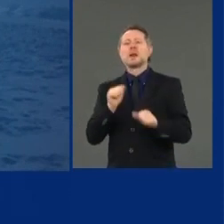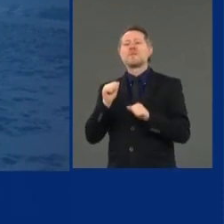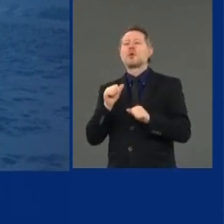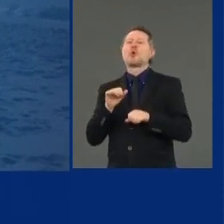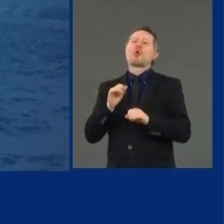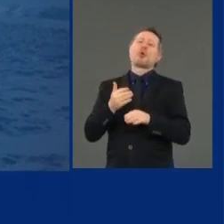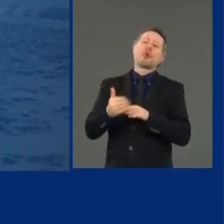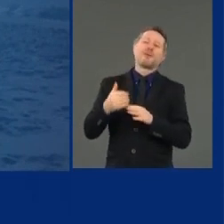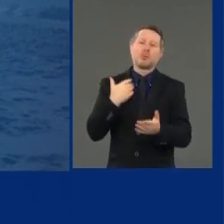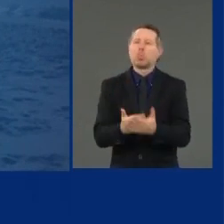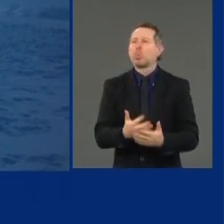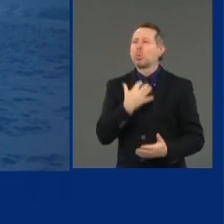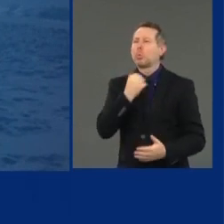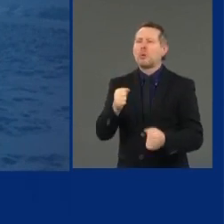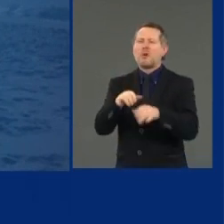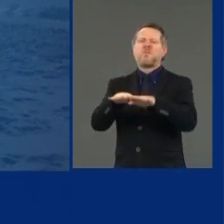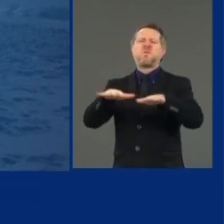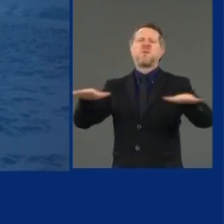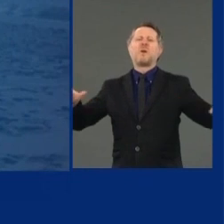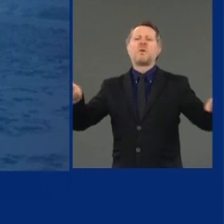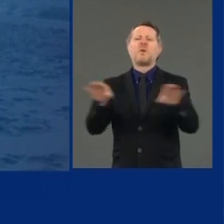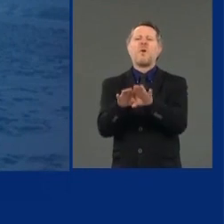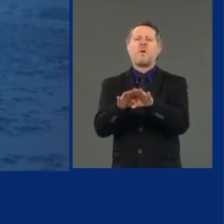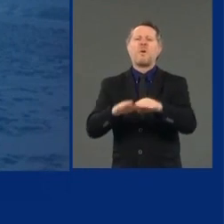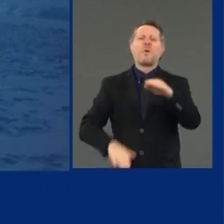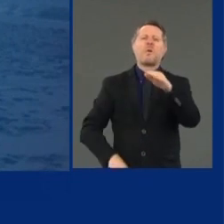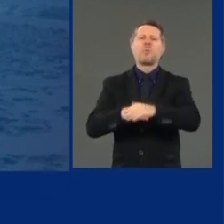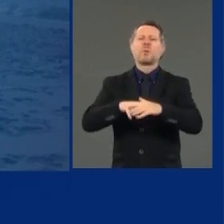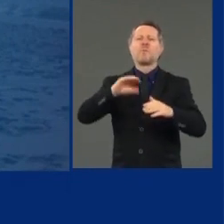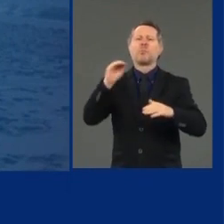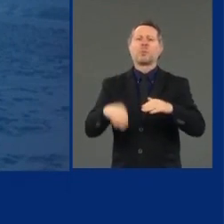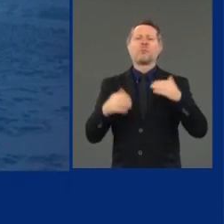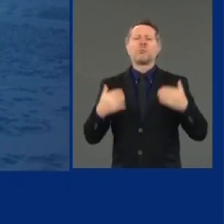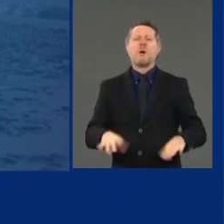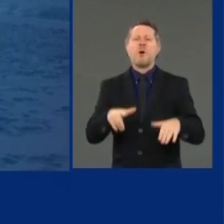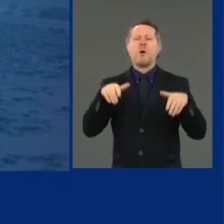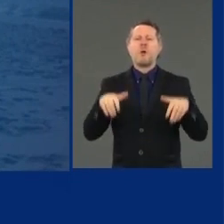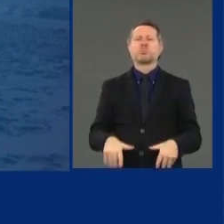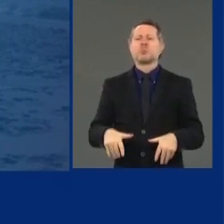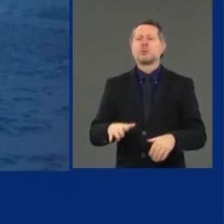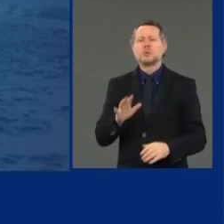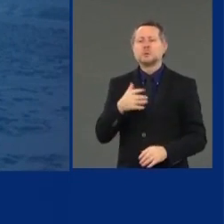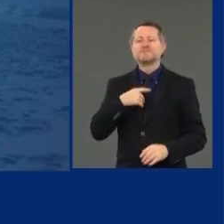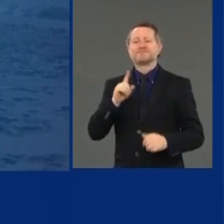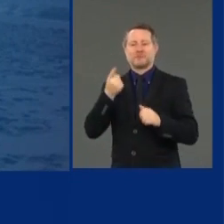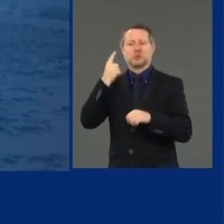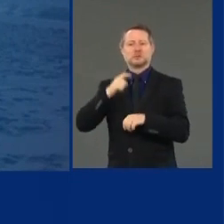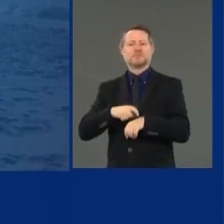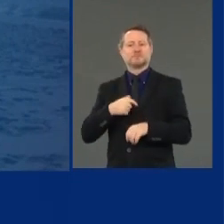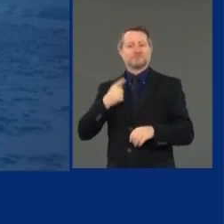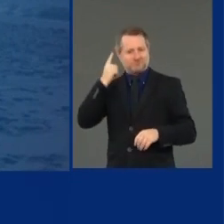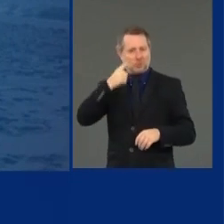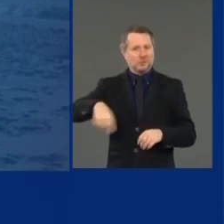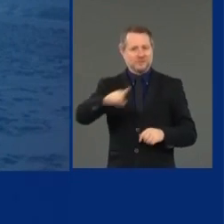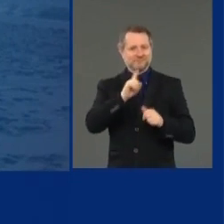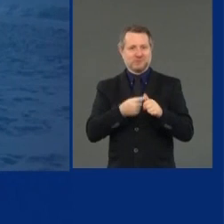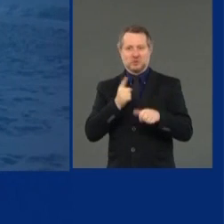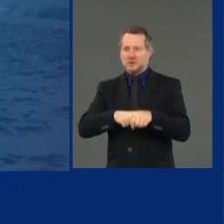AND GET ALL THE WAY OUT THERE AND FIND OUT THE BEACH IS ALREADY CLOSED.